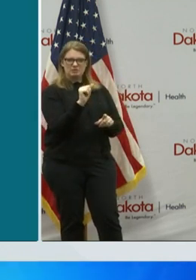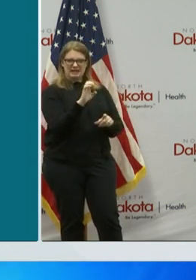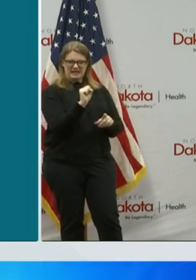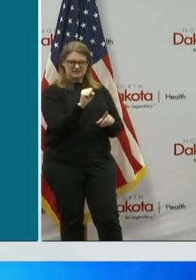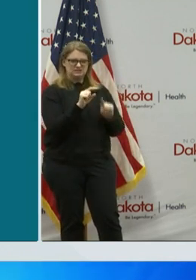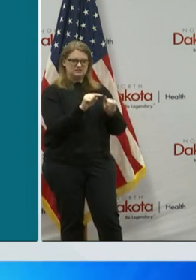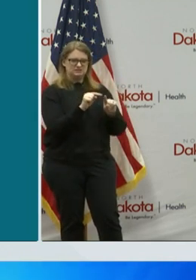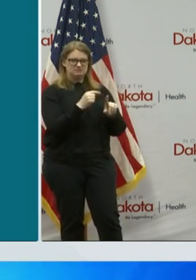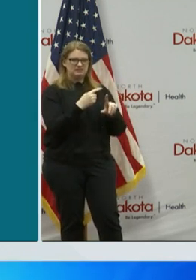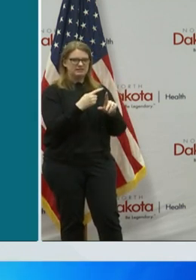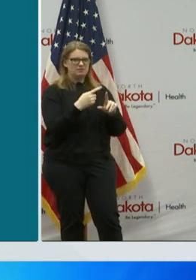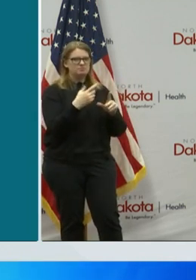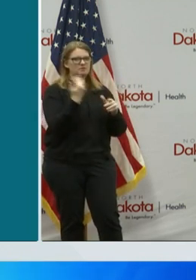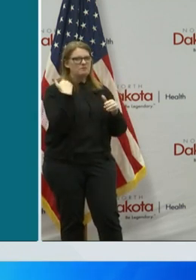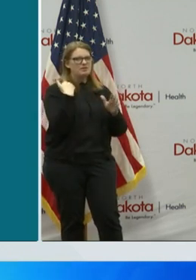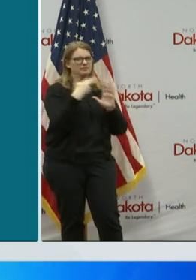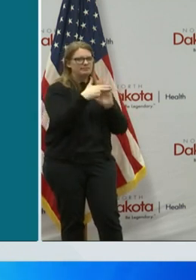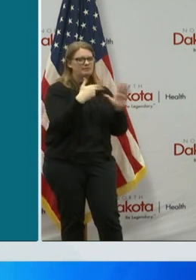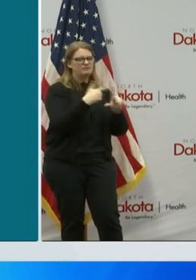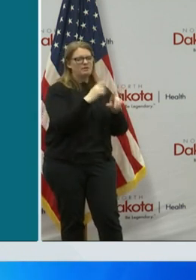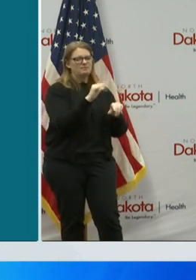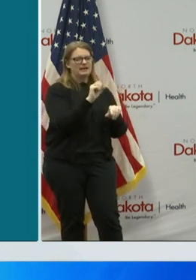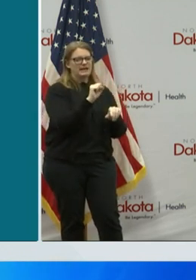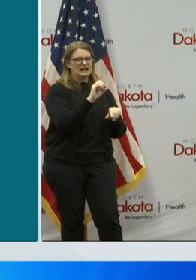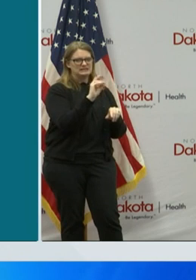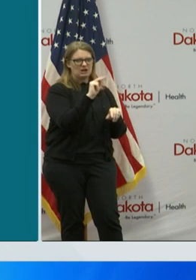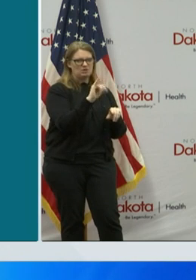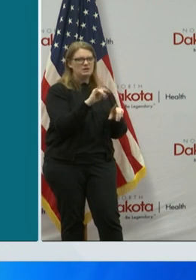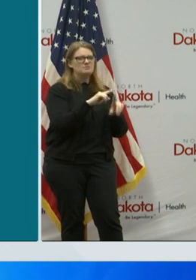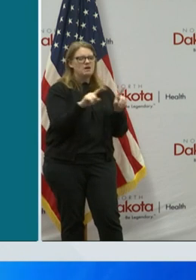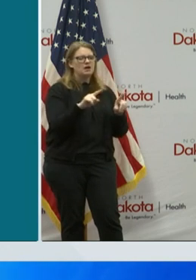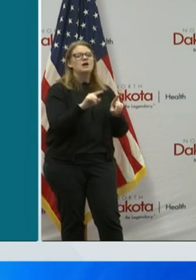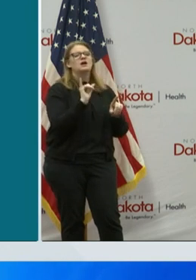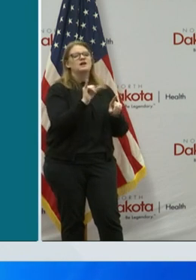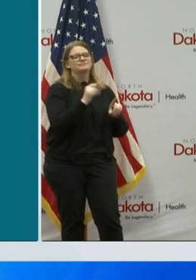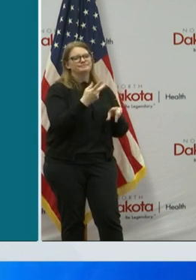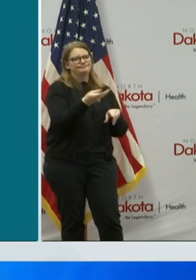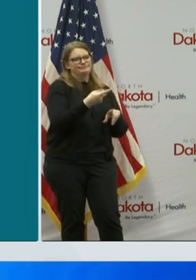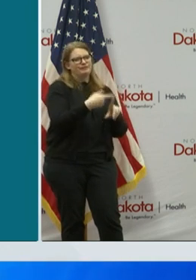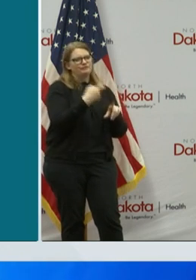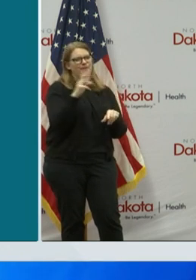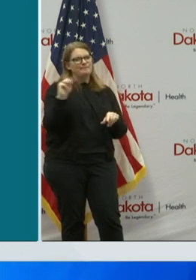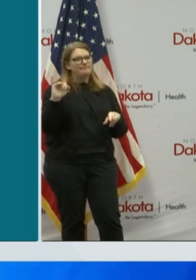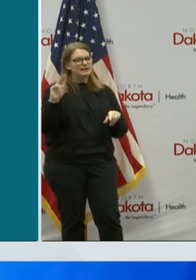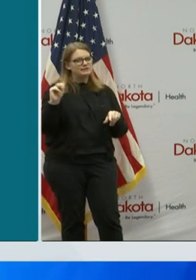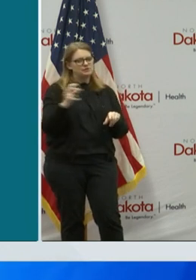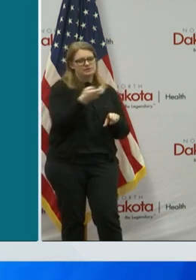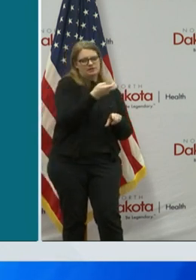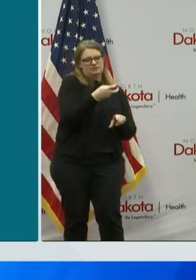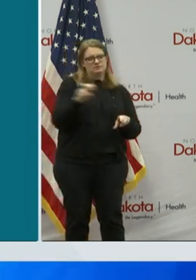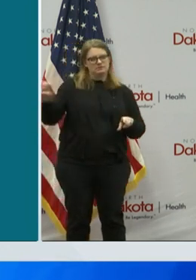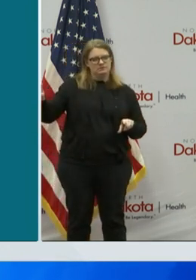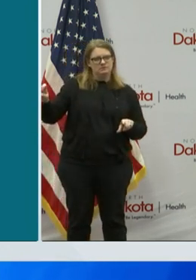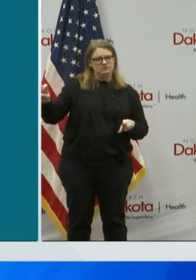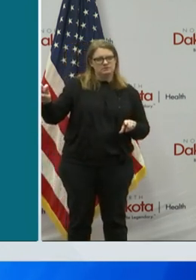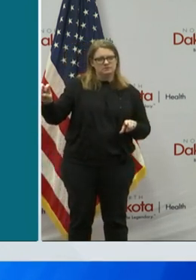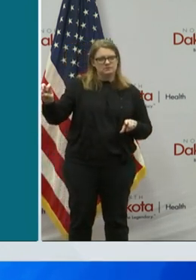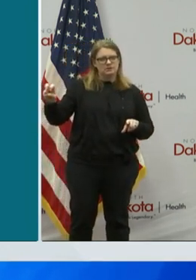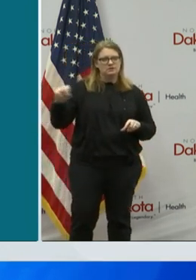PREVIOUSLY REPORTED IN OUR DATA THAT WERE FROM WAS KOWN -- CASS COUNTY AND HAVE BEEN REMOVED.